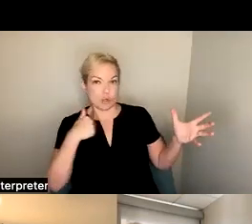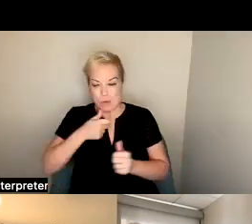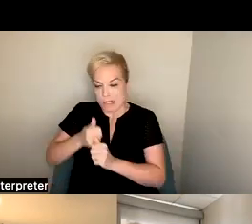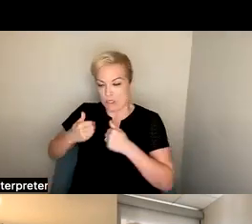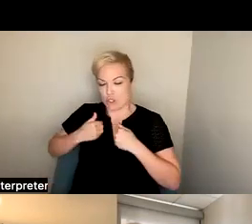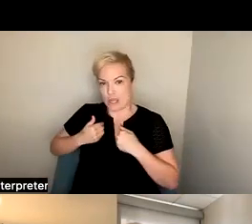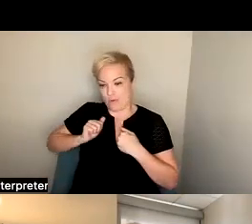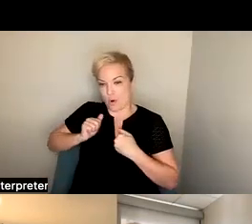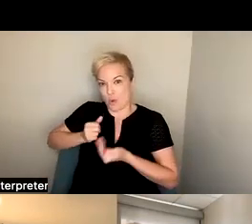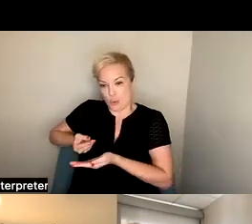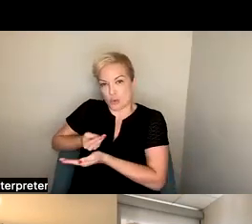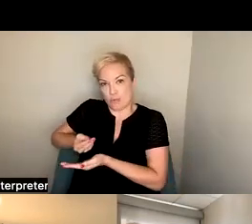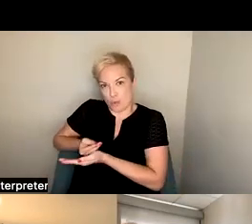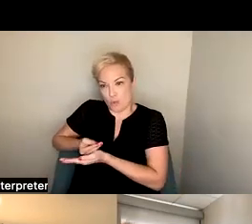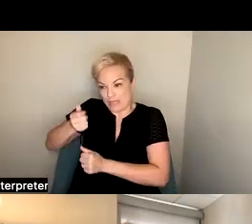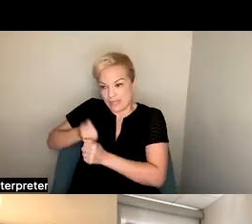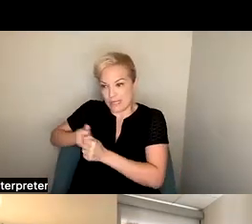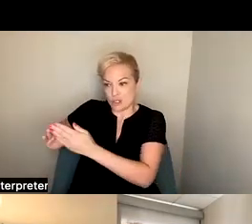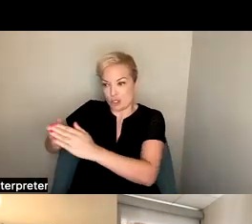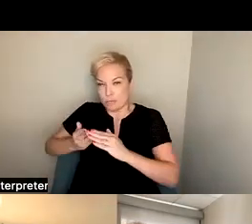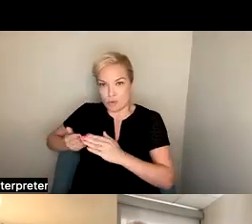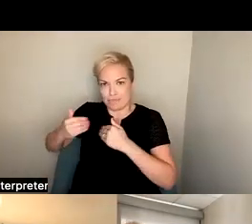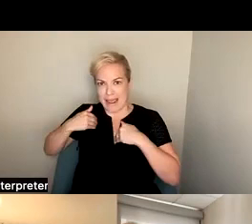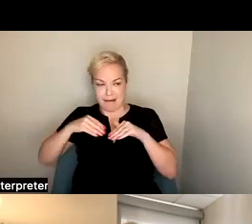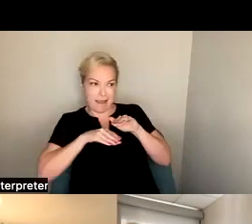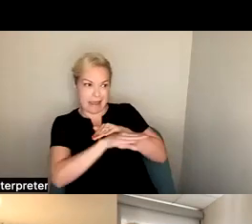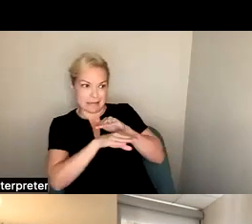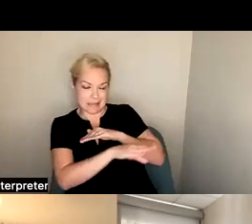nation and community and individual had equal access, but you never took more than you needed,